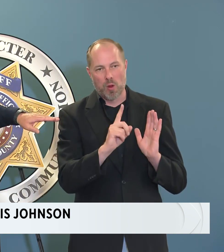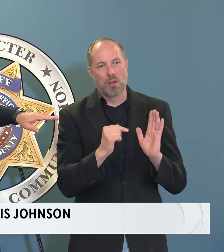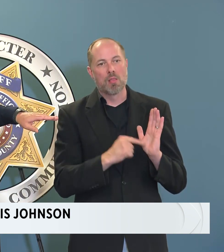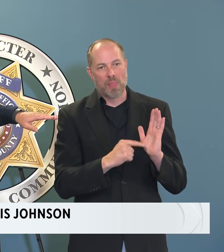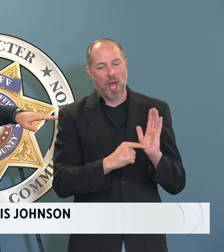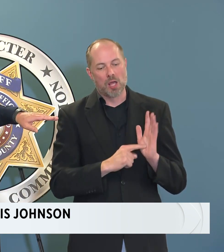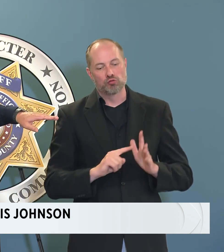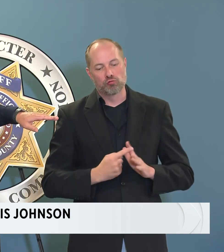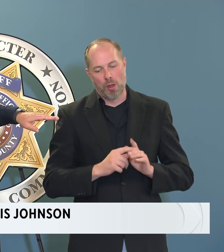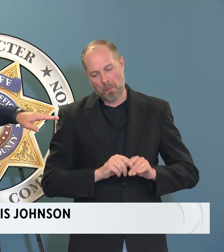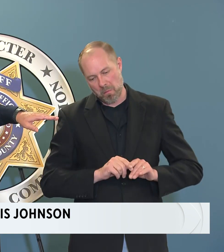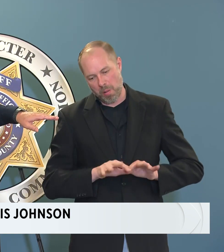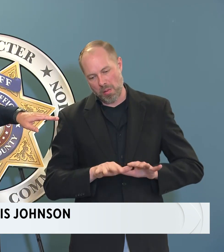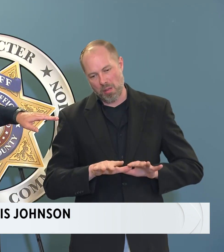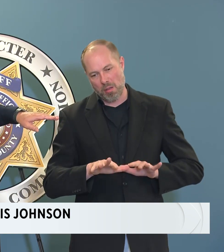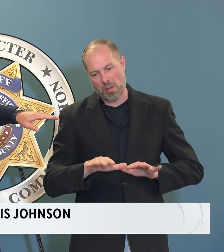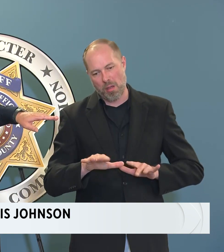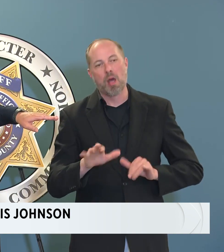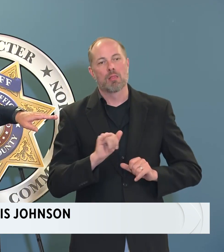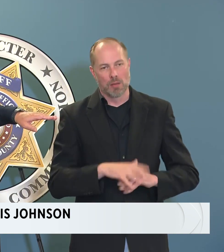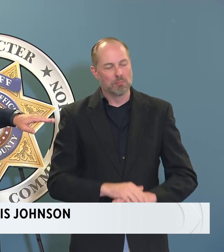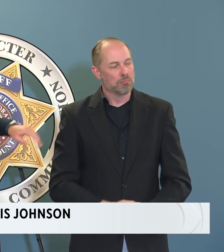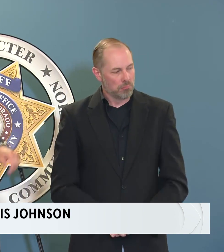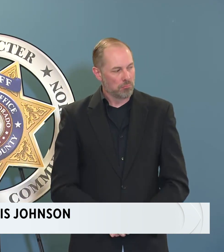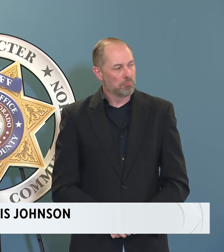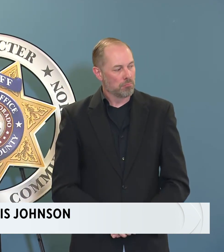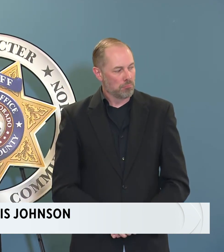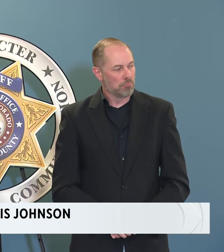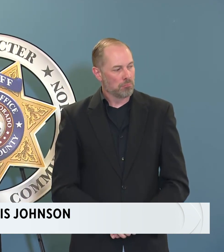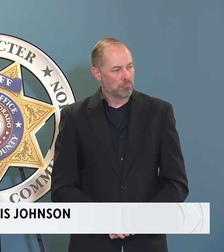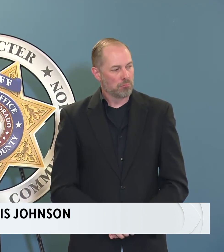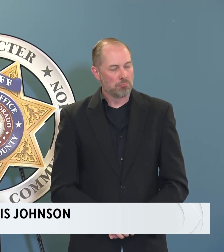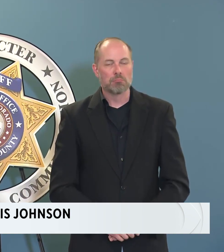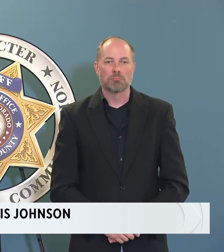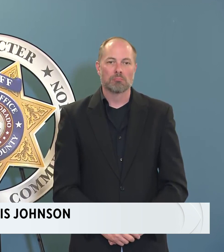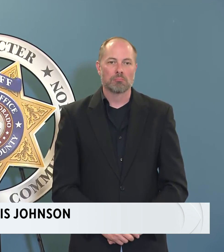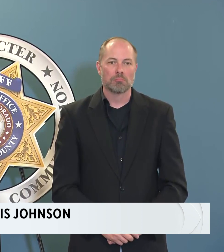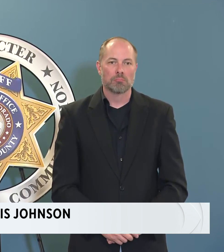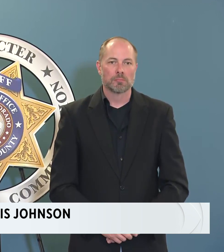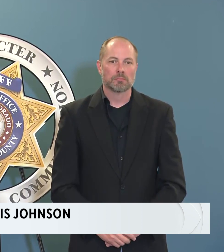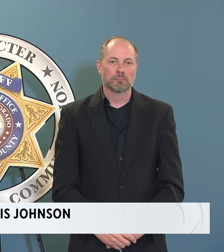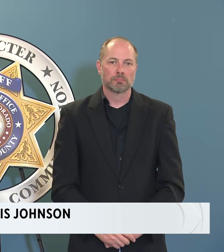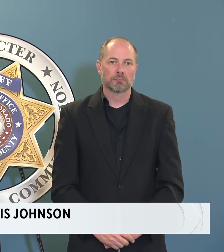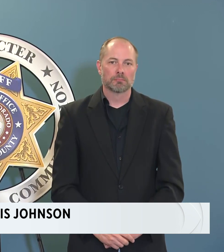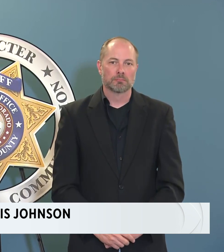ON THE SECOND PHOTOGRAPH TO MY LEFT. THE BOTTOM RED DOT IN